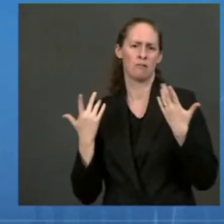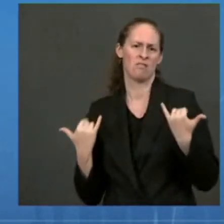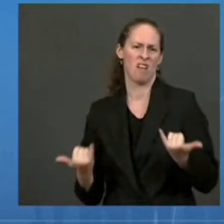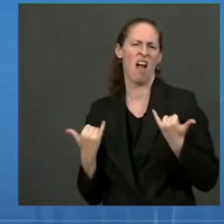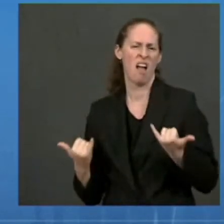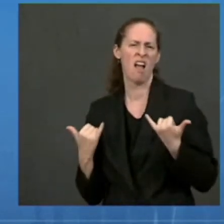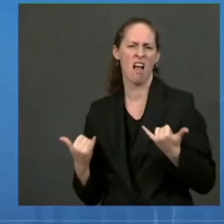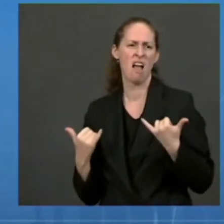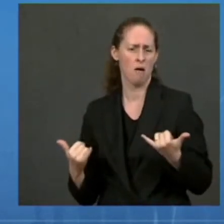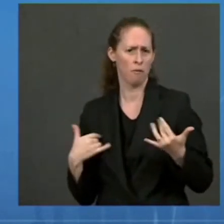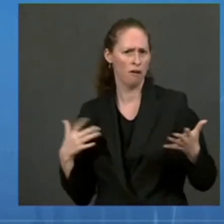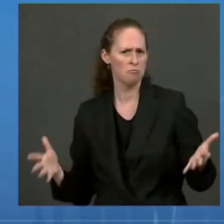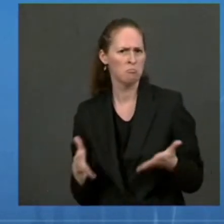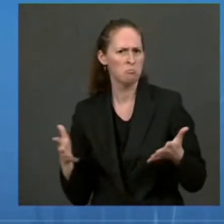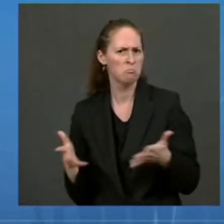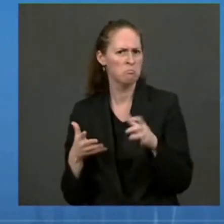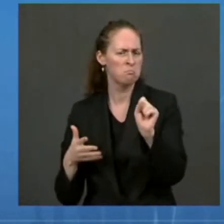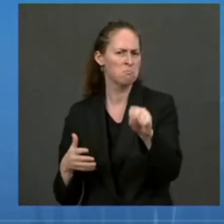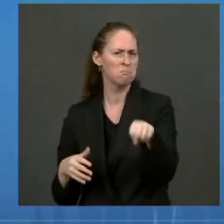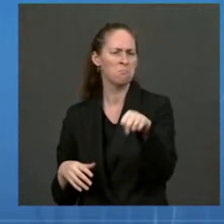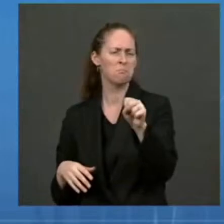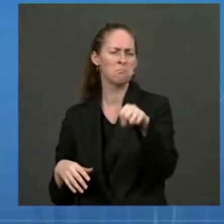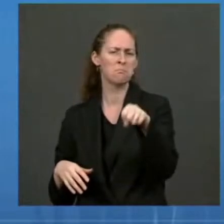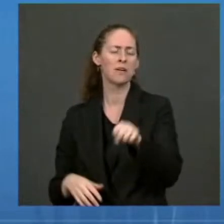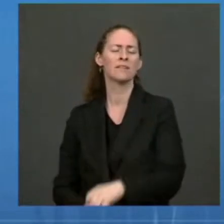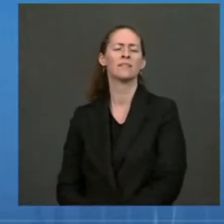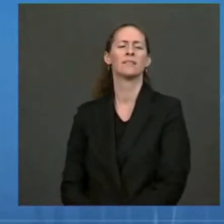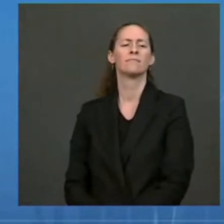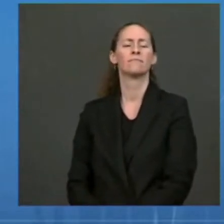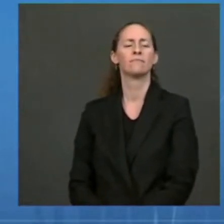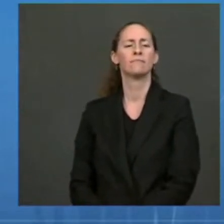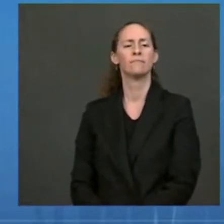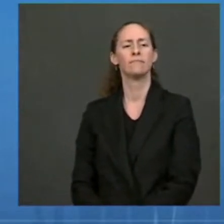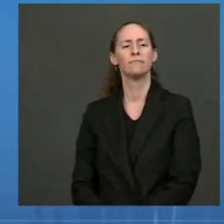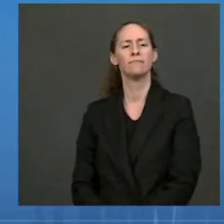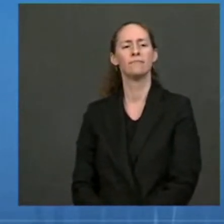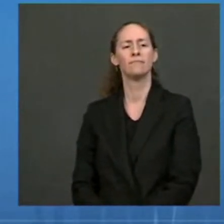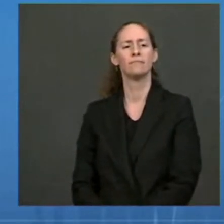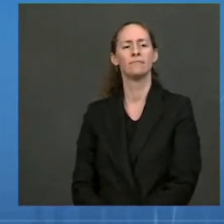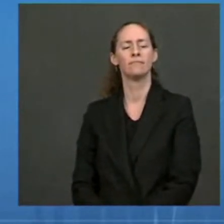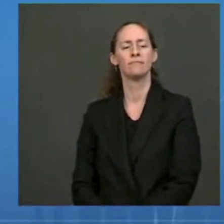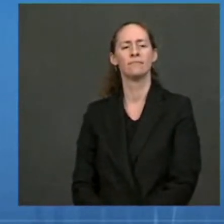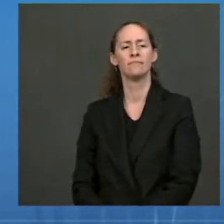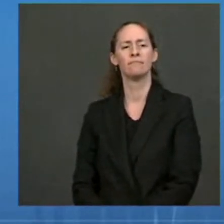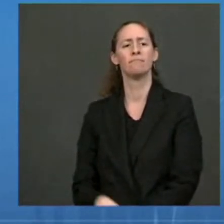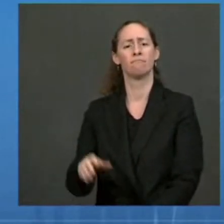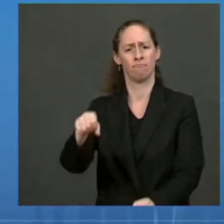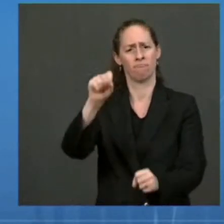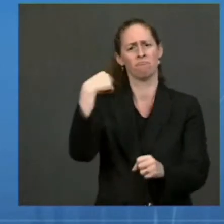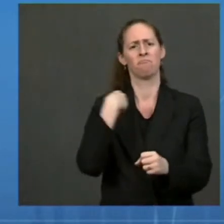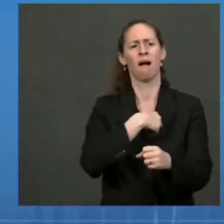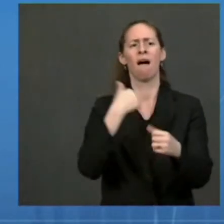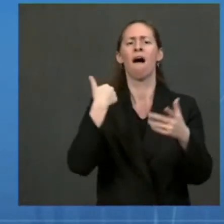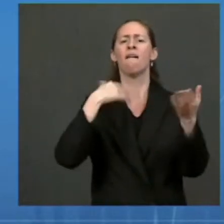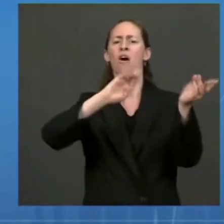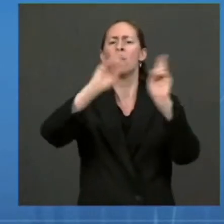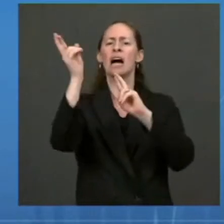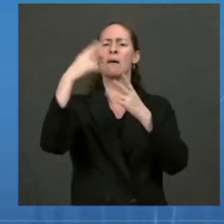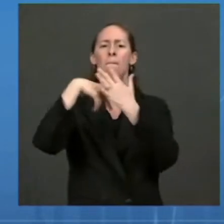GET A THIRD DOSE, SO SOME AR EXPECTED AND INDICATED.